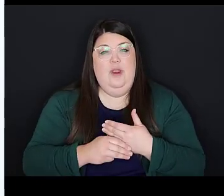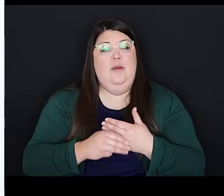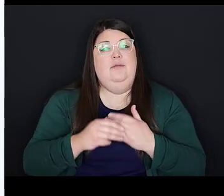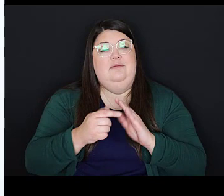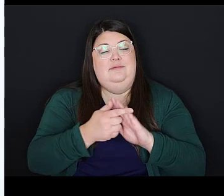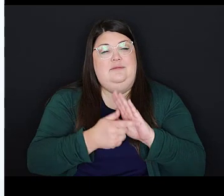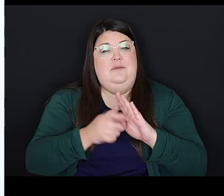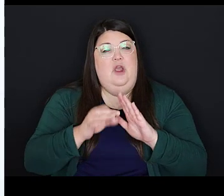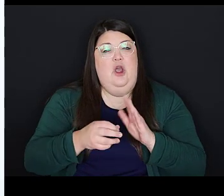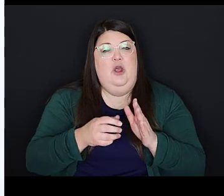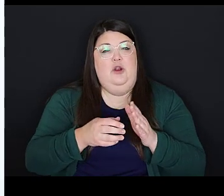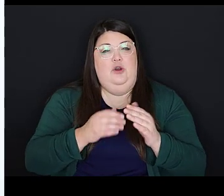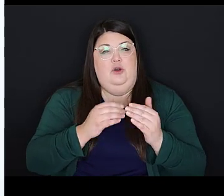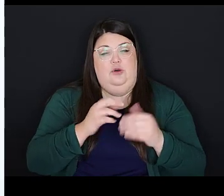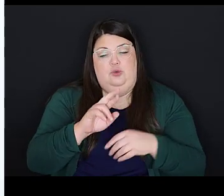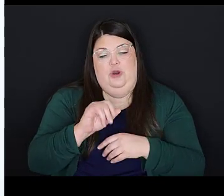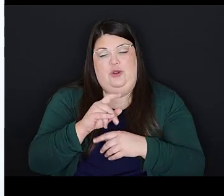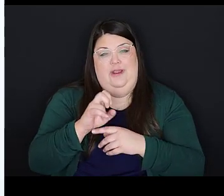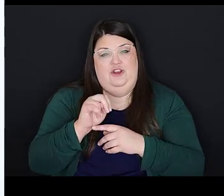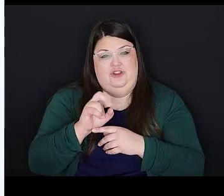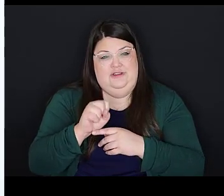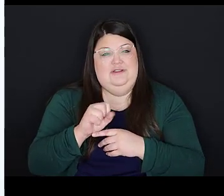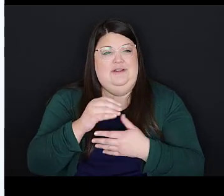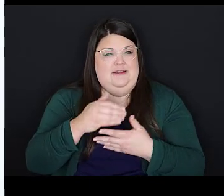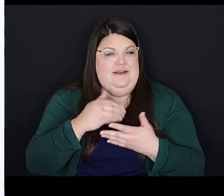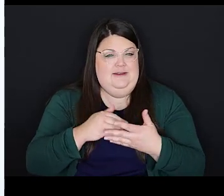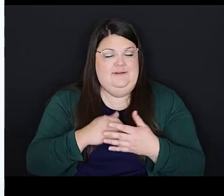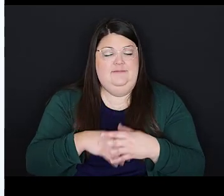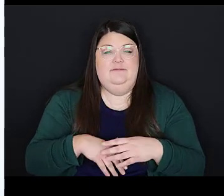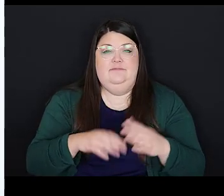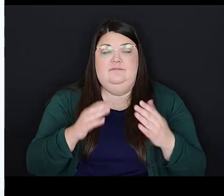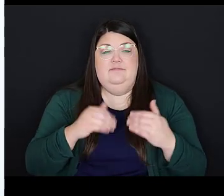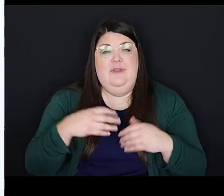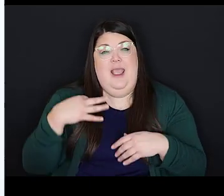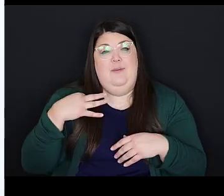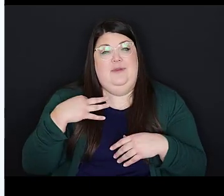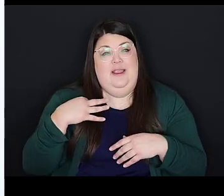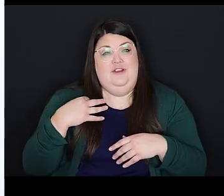section is next in the kit. In the Application Transmittal